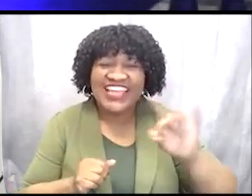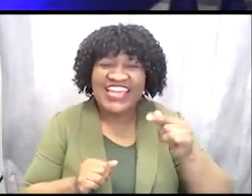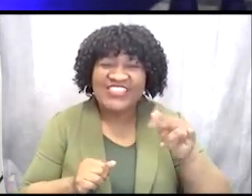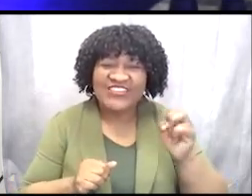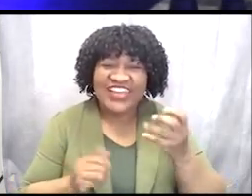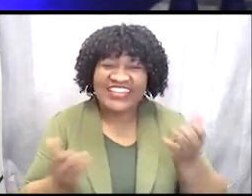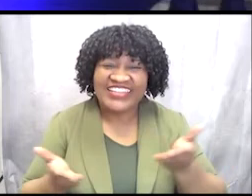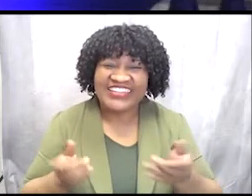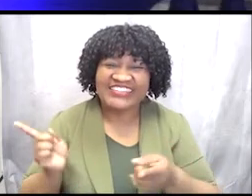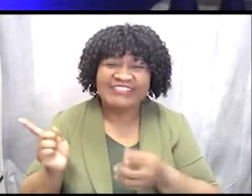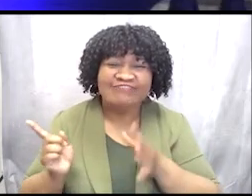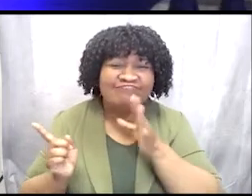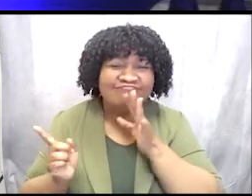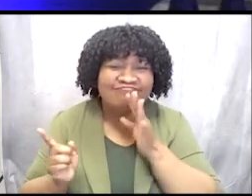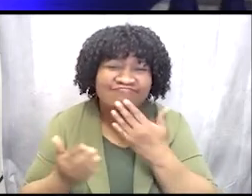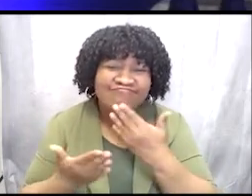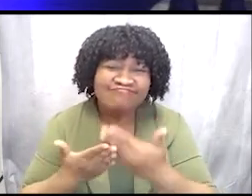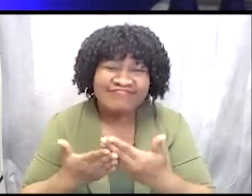who's so poised, so articulate, she got up here